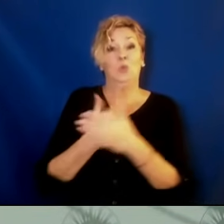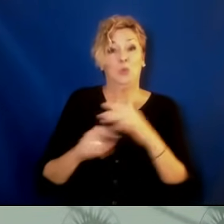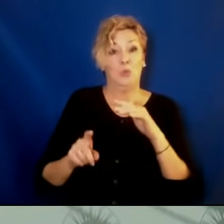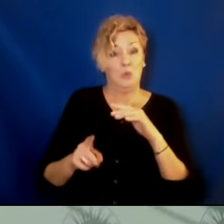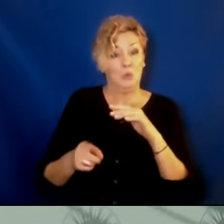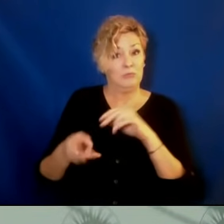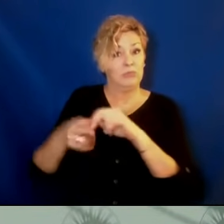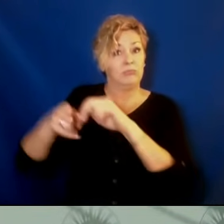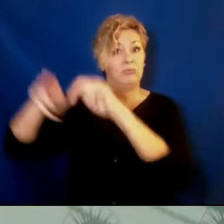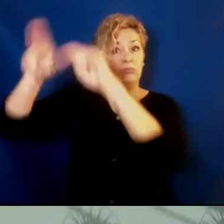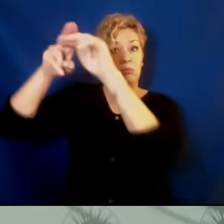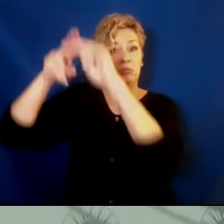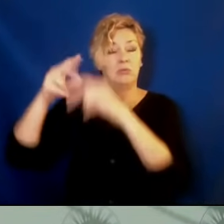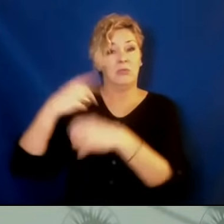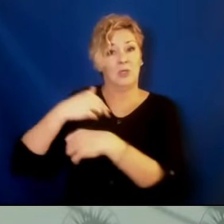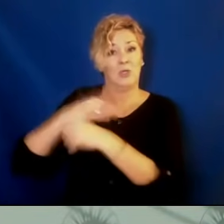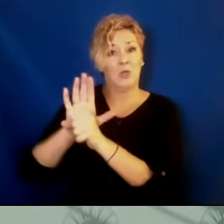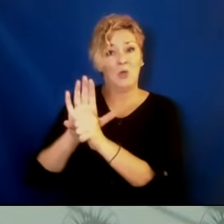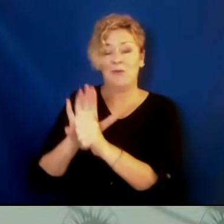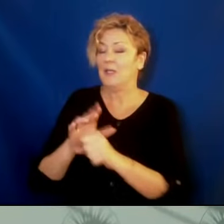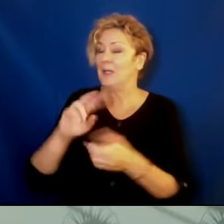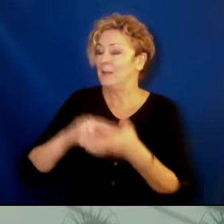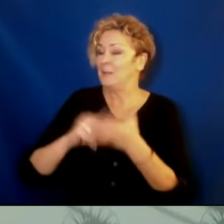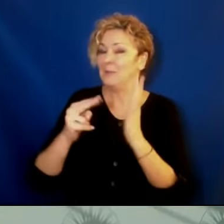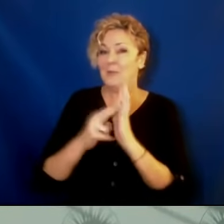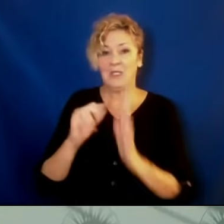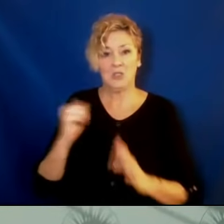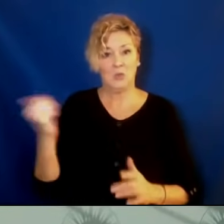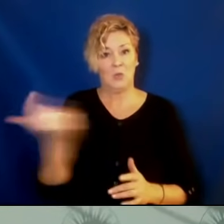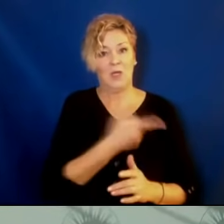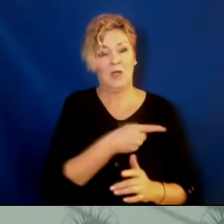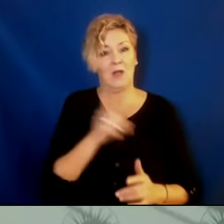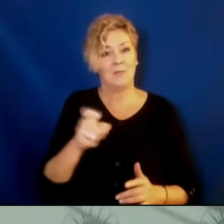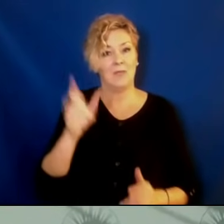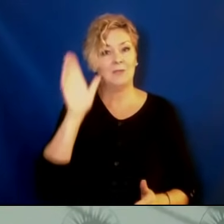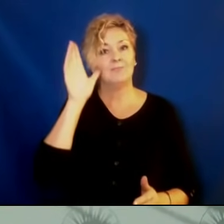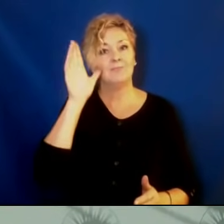, our need to come together are the things COVID-19 seeks to spread.